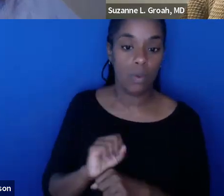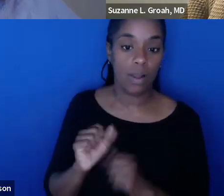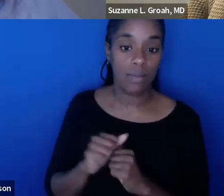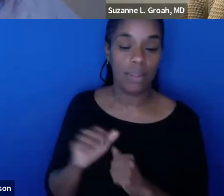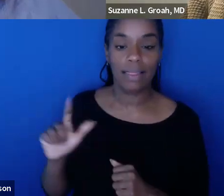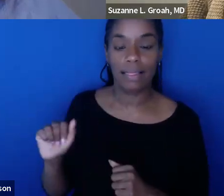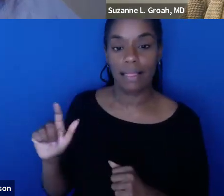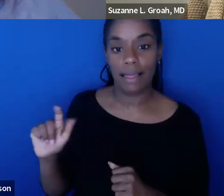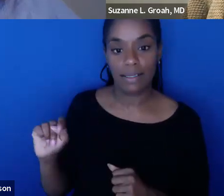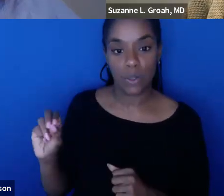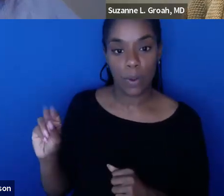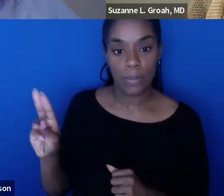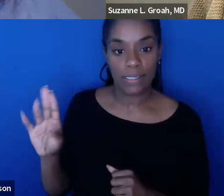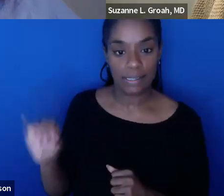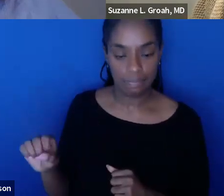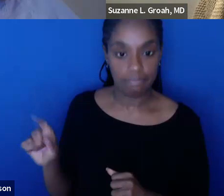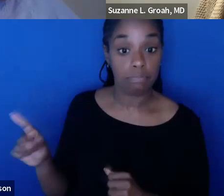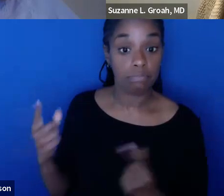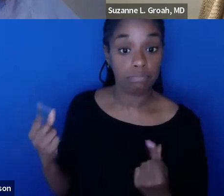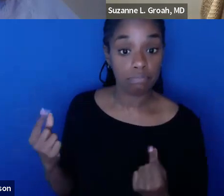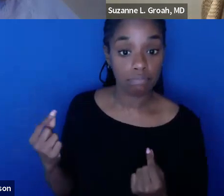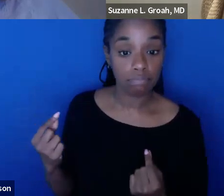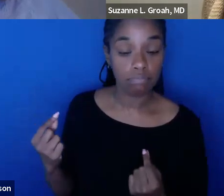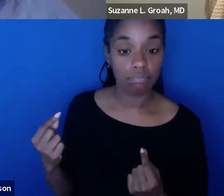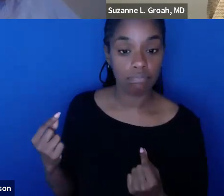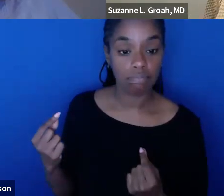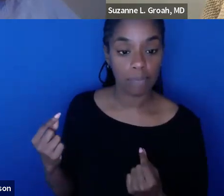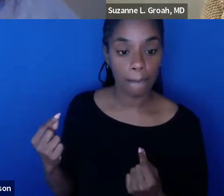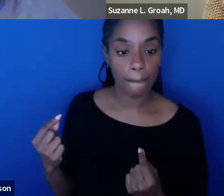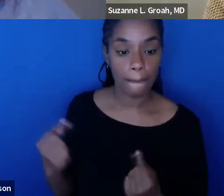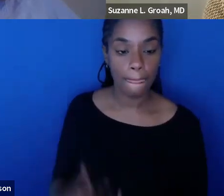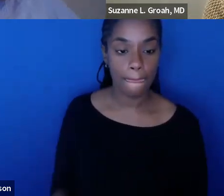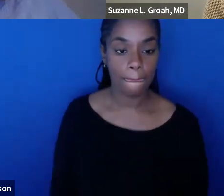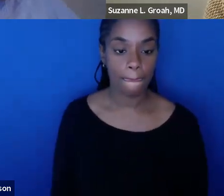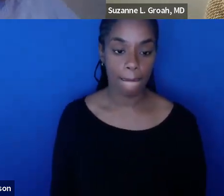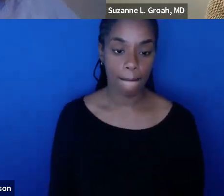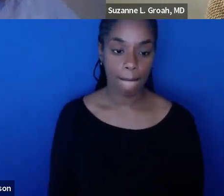So what he has done is actually put Lactobacillus and E. coli